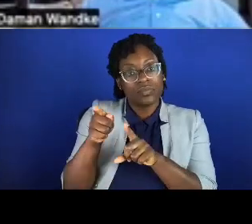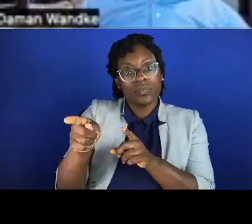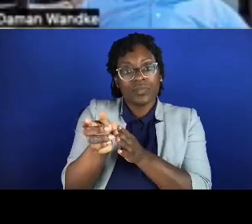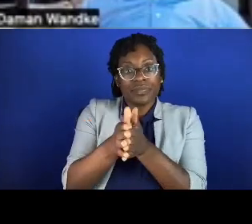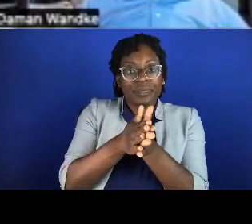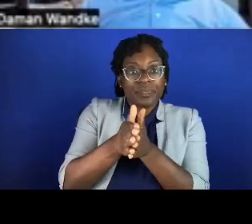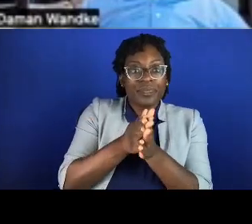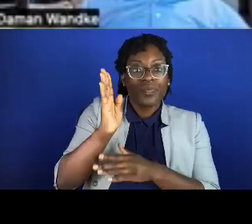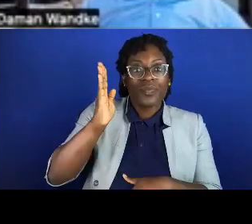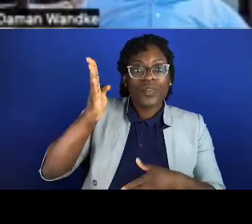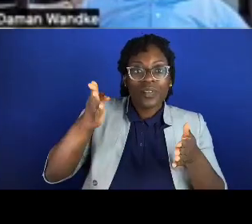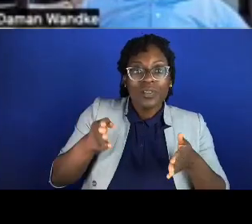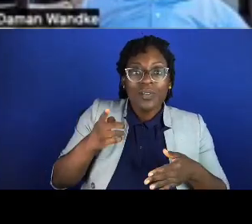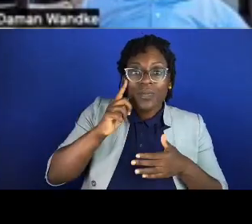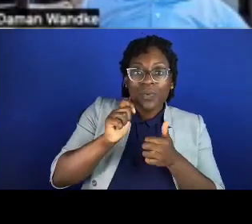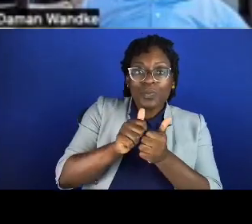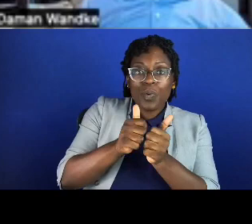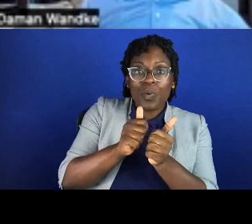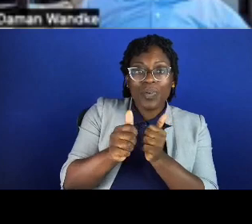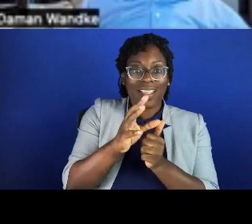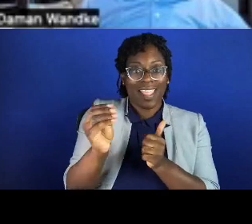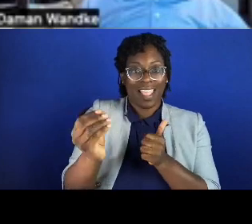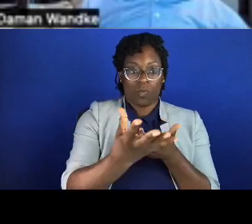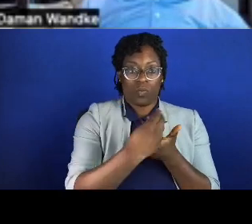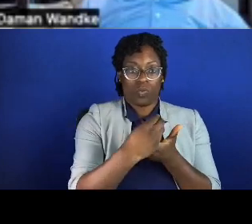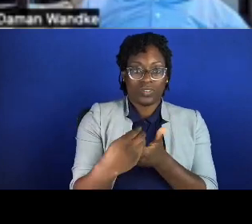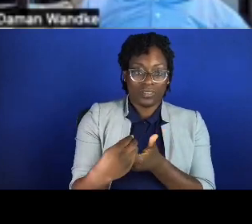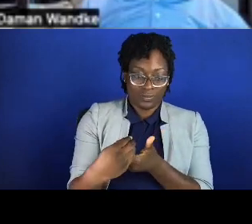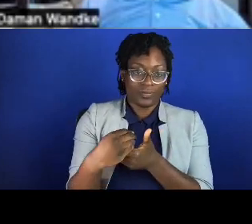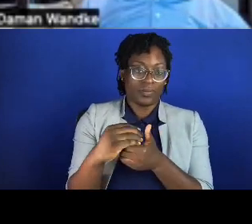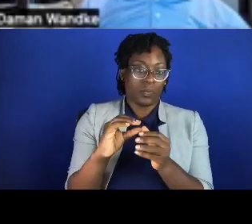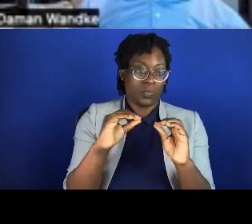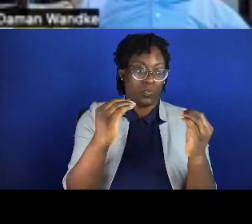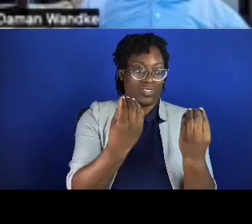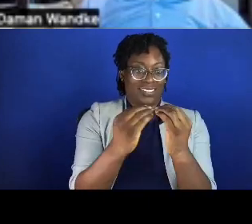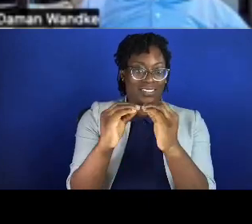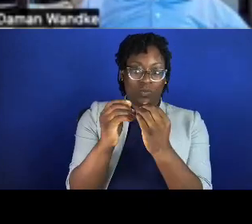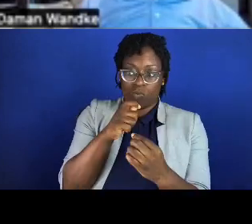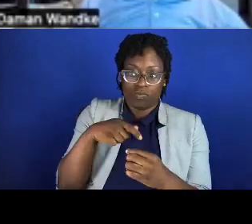a - Motivational speaker for sports and inclusion organizations.